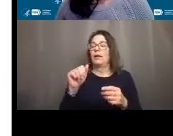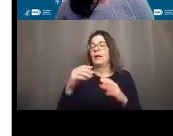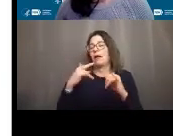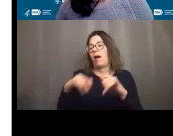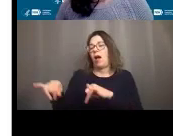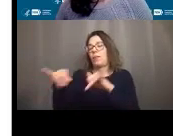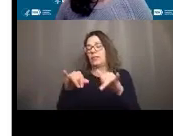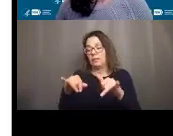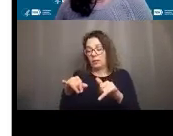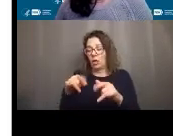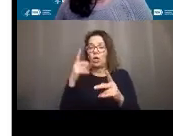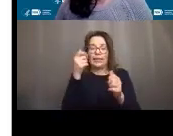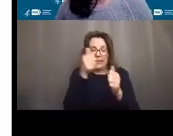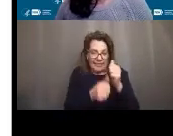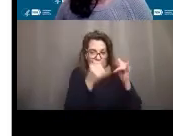go the grants management specialist.